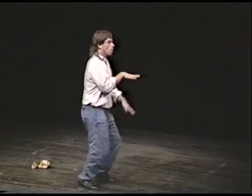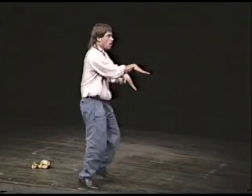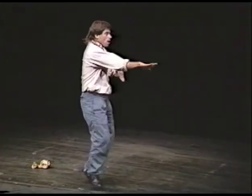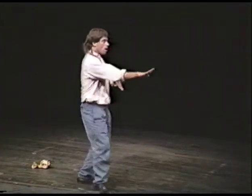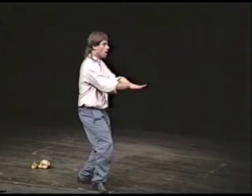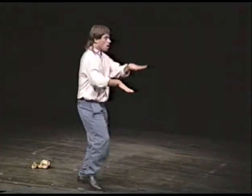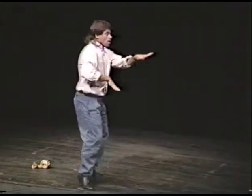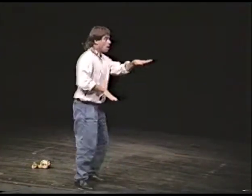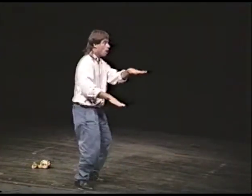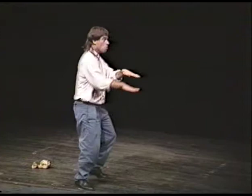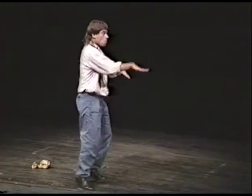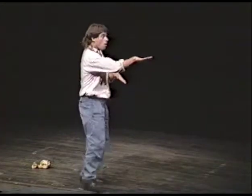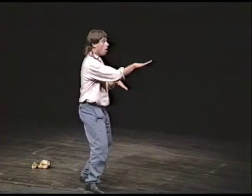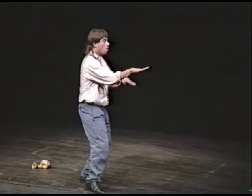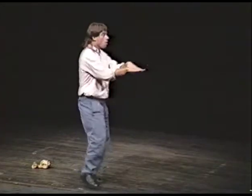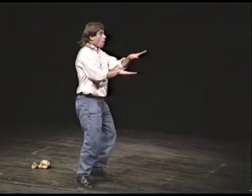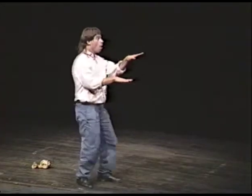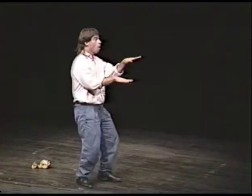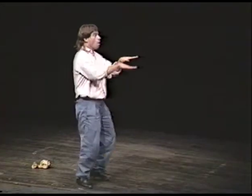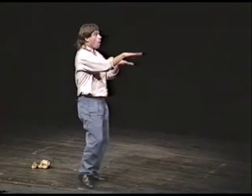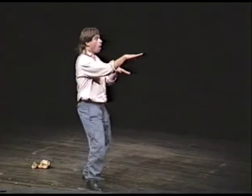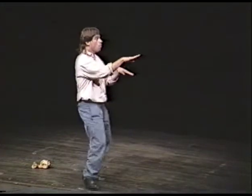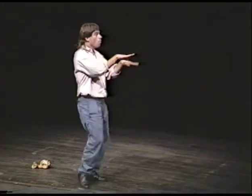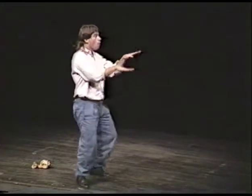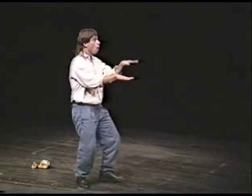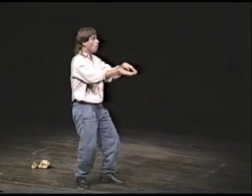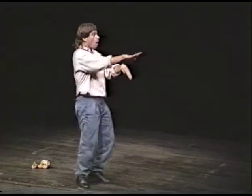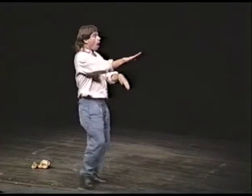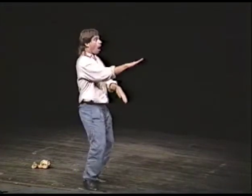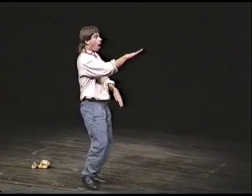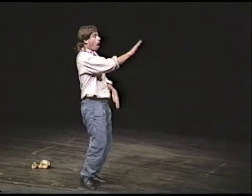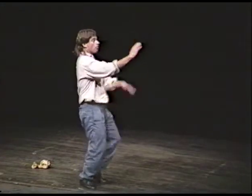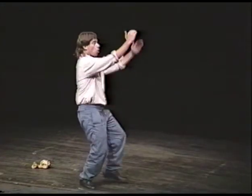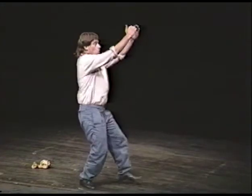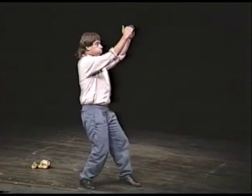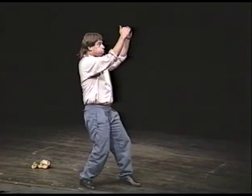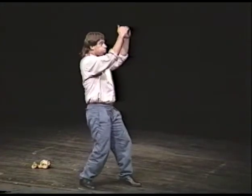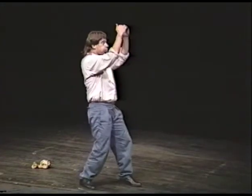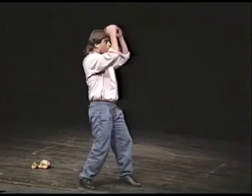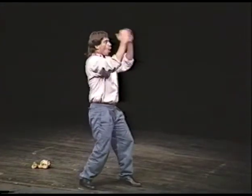past the huge, green wall, up the ramp